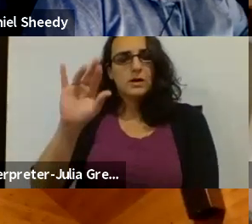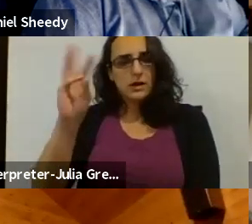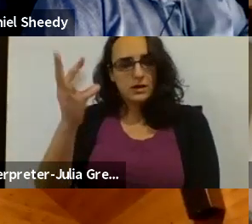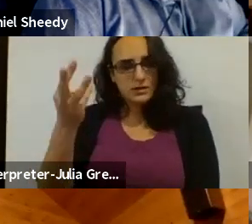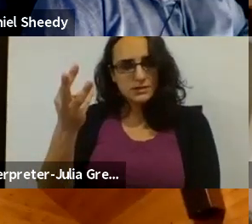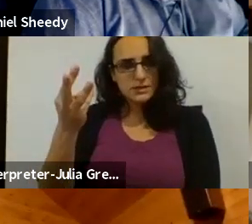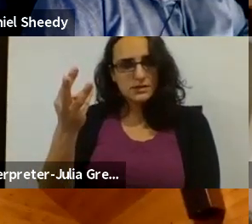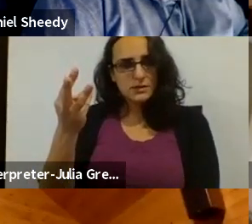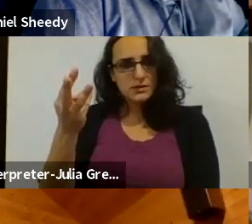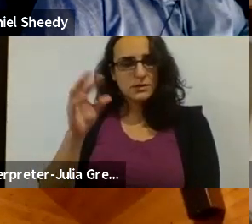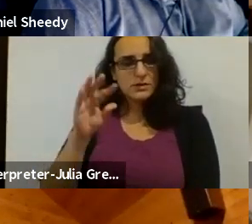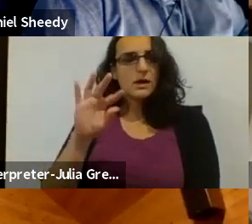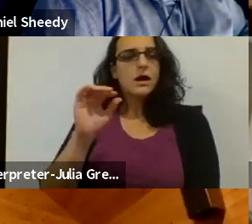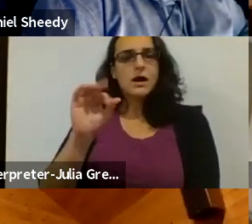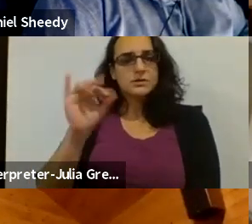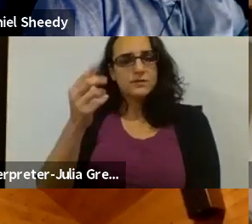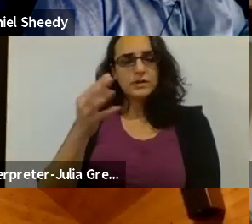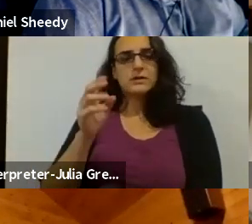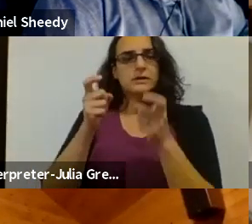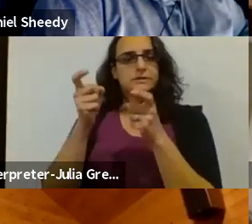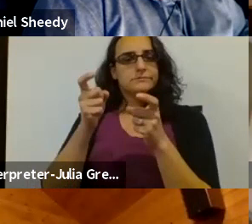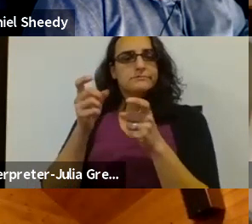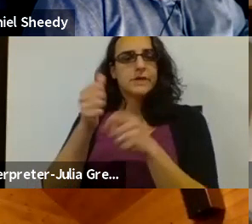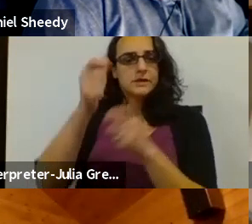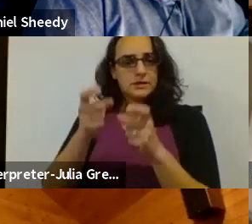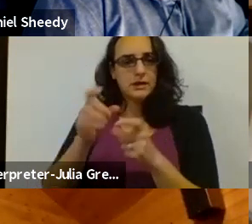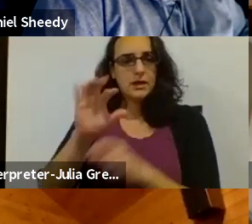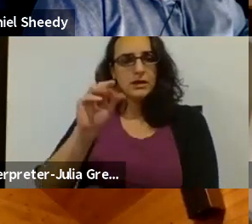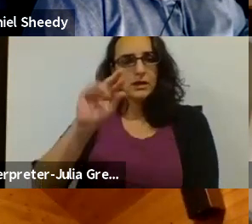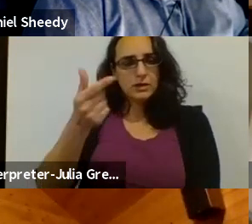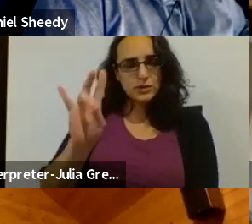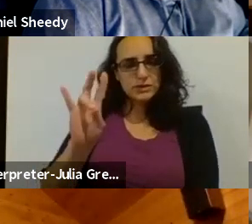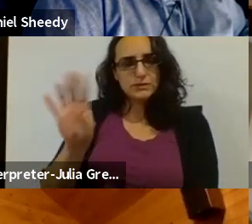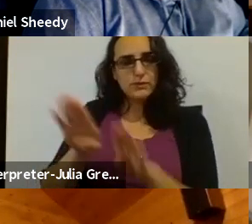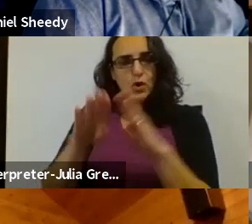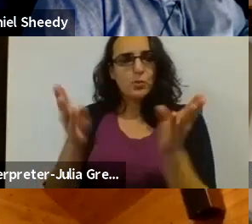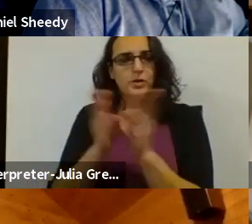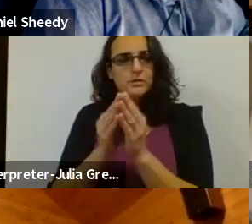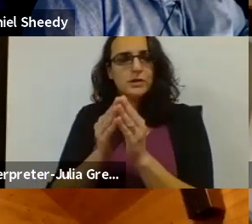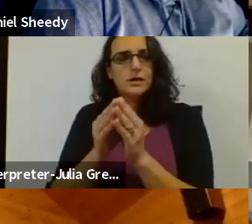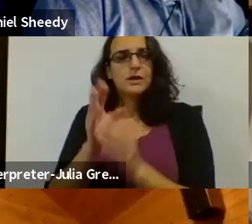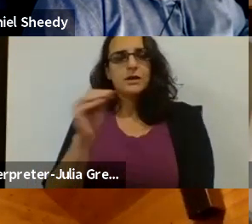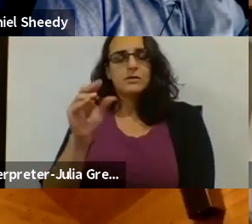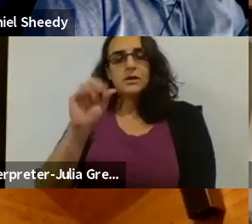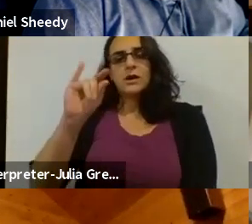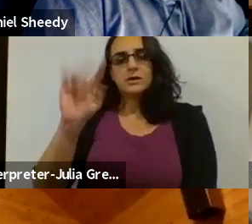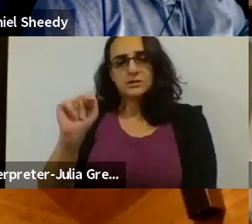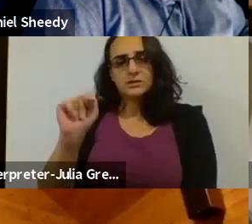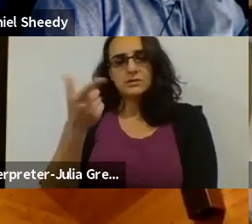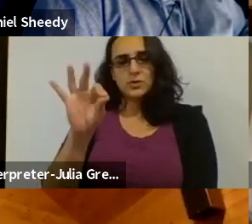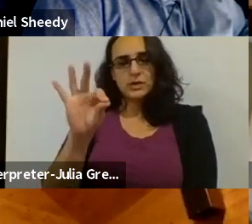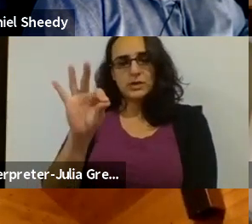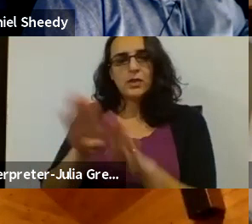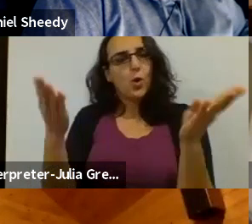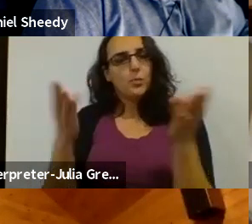Deniz Savas: ports open meeting and executive session meeting august 27 open meeting and executive session meeting and October 29 open meeting all as written.